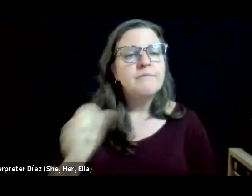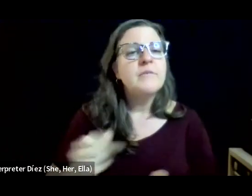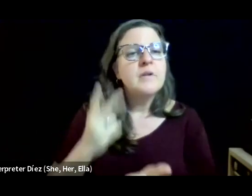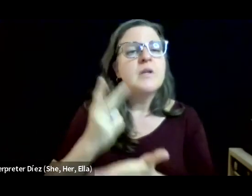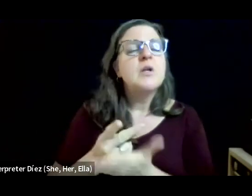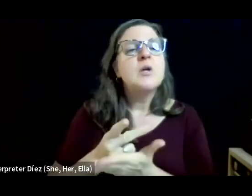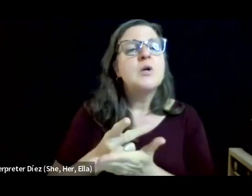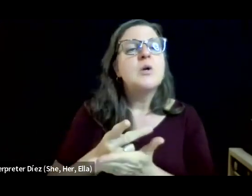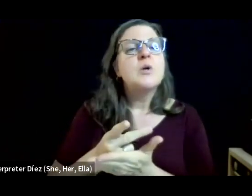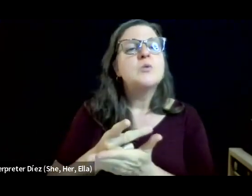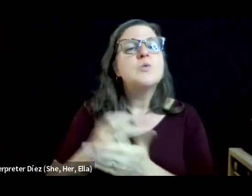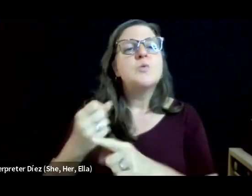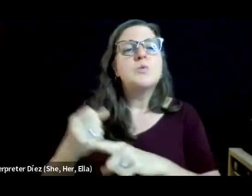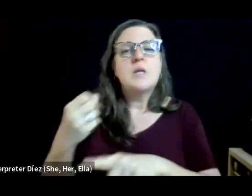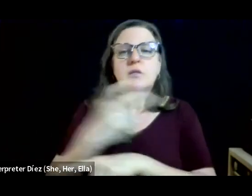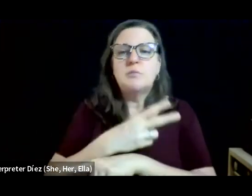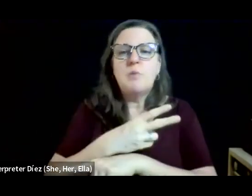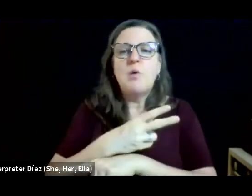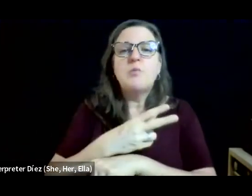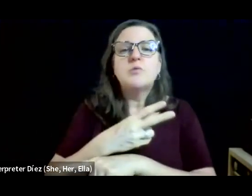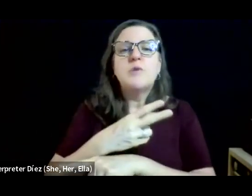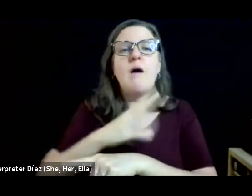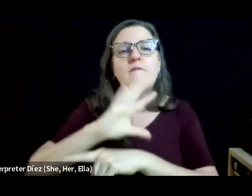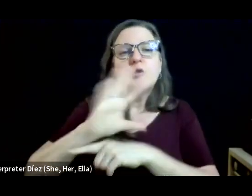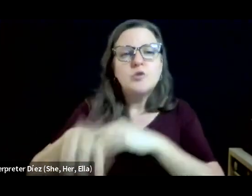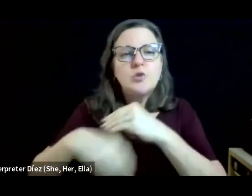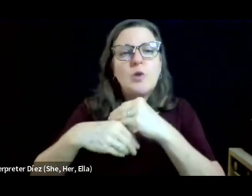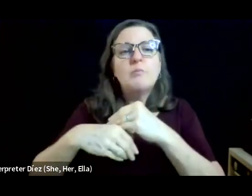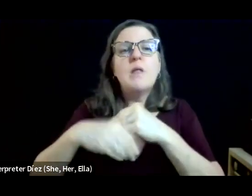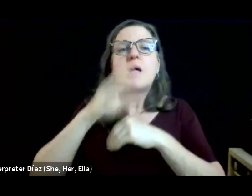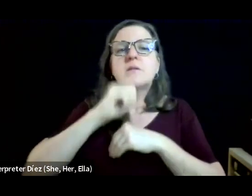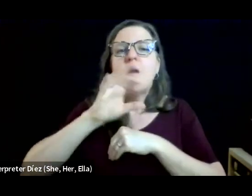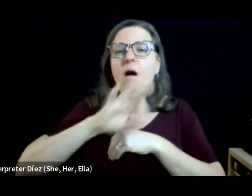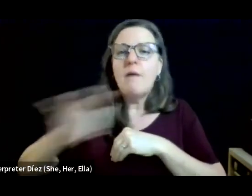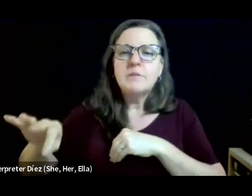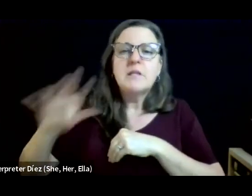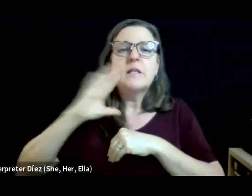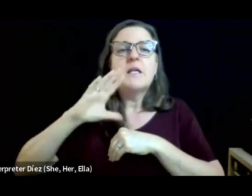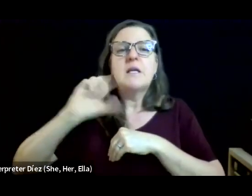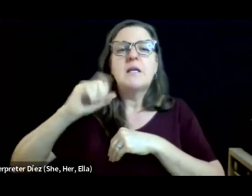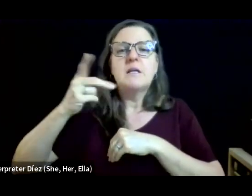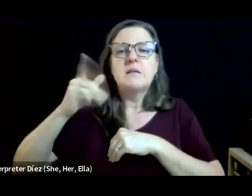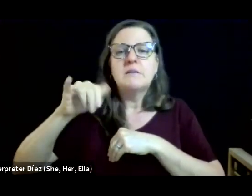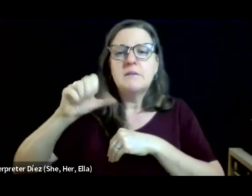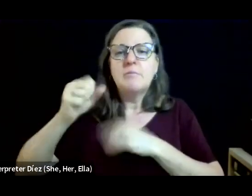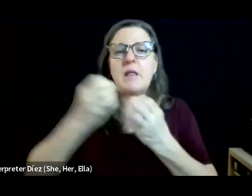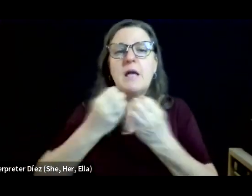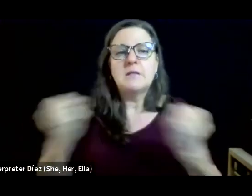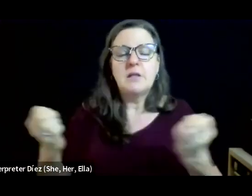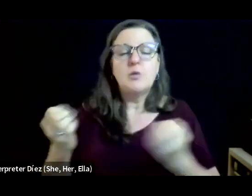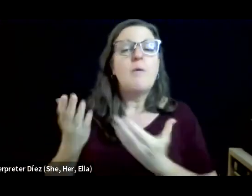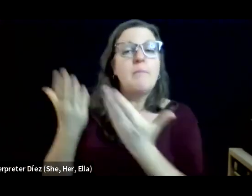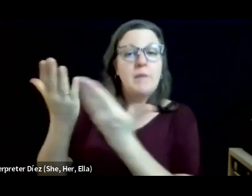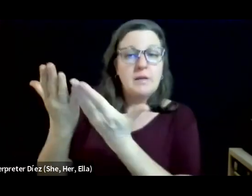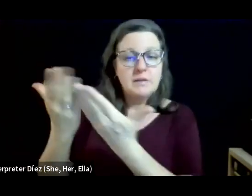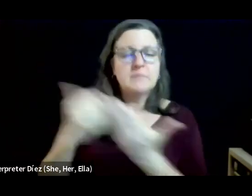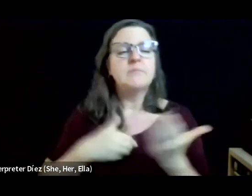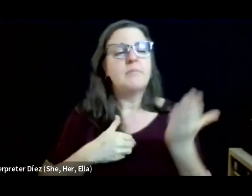Obsolete Supplies and Equipment. Do we have a motion? [So moved.] [Is there a second?] Second. Any discussion?